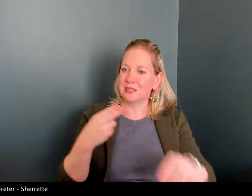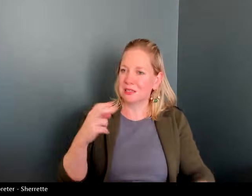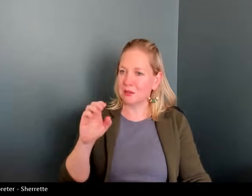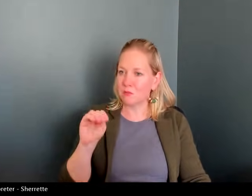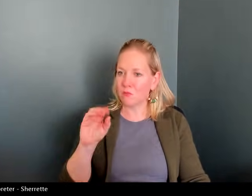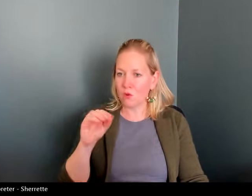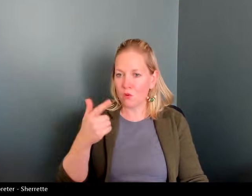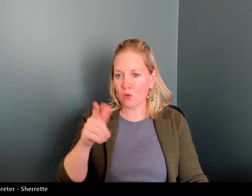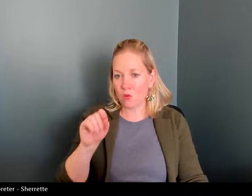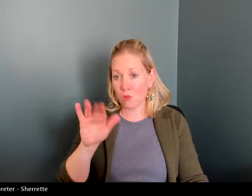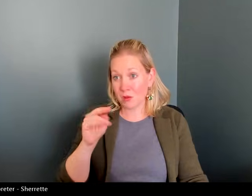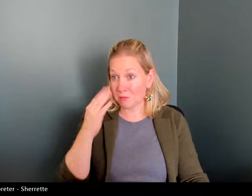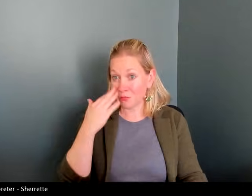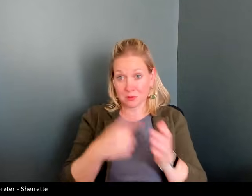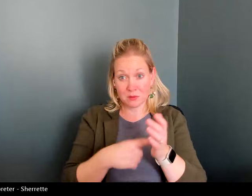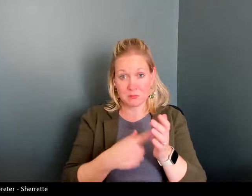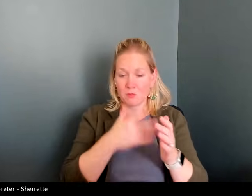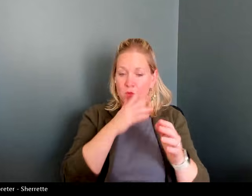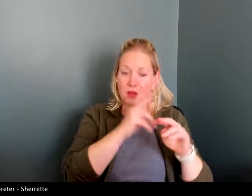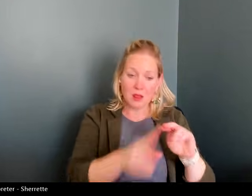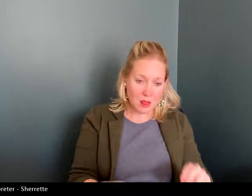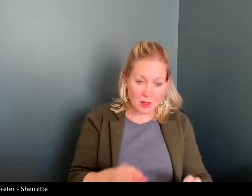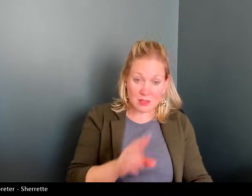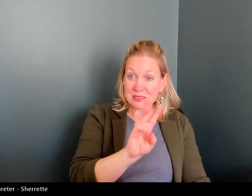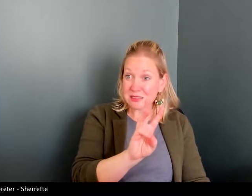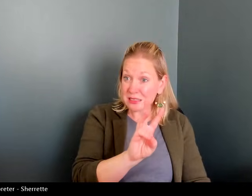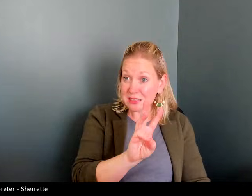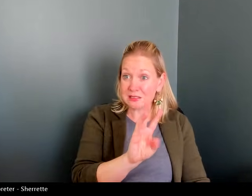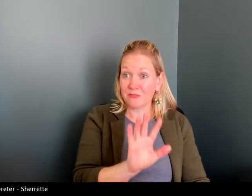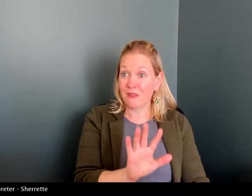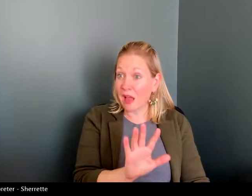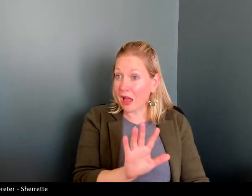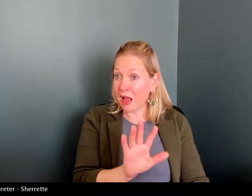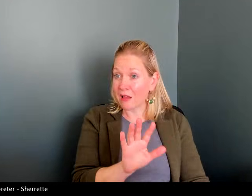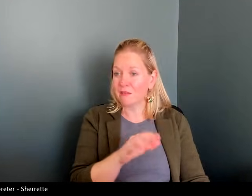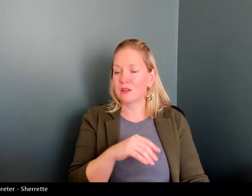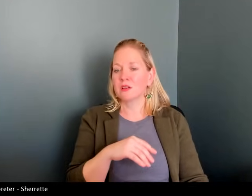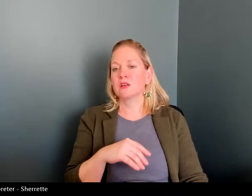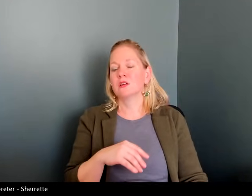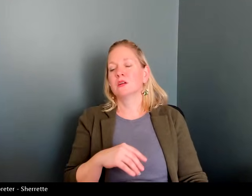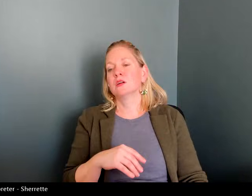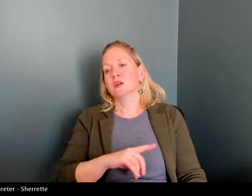sometimes down to like a 6, maybe below 5. And so, she would get a blood transfusion.